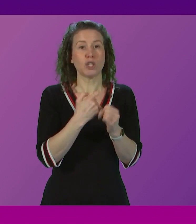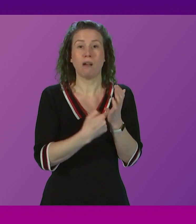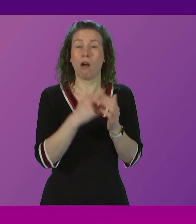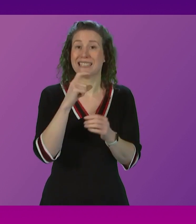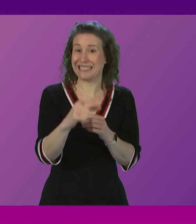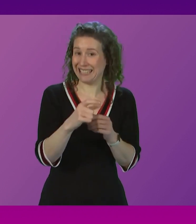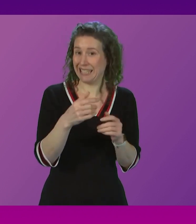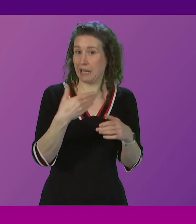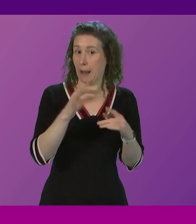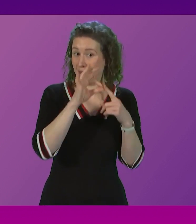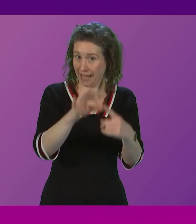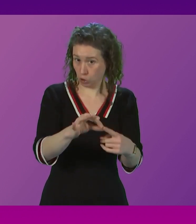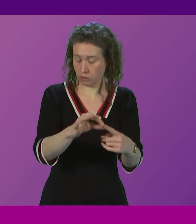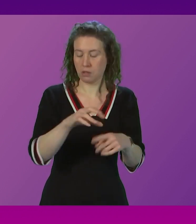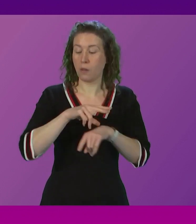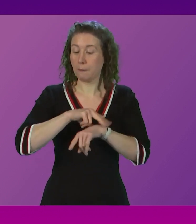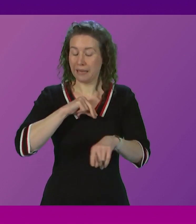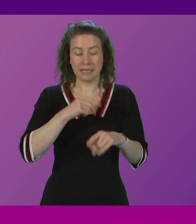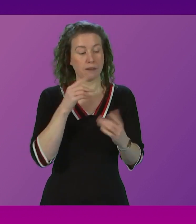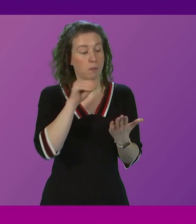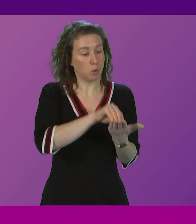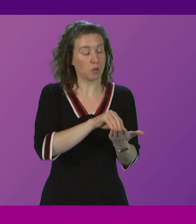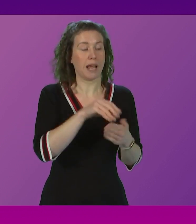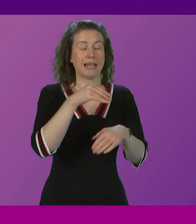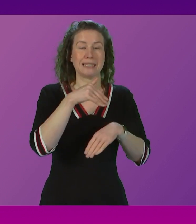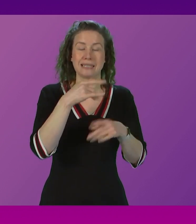when the police have applied for a sexual offences prevention order, a sexual harm